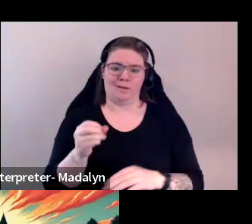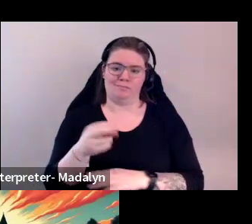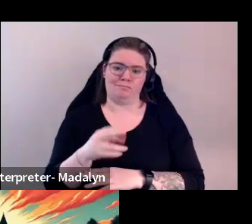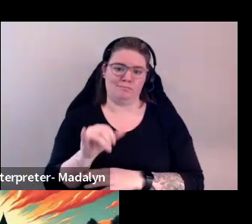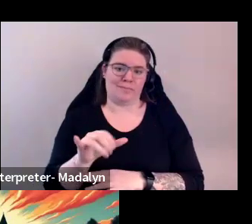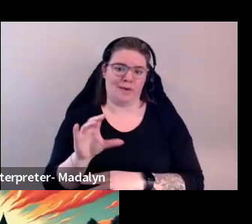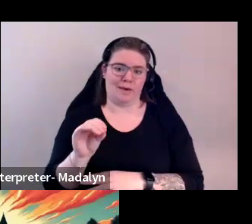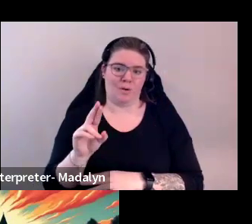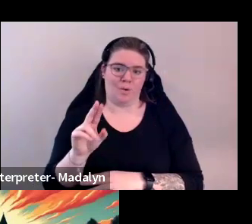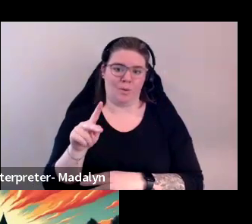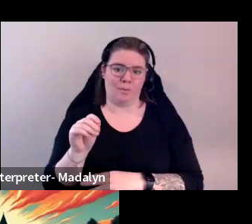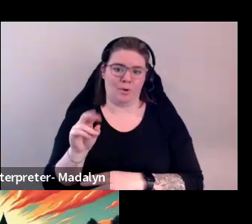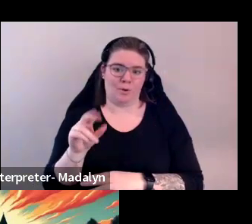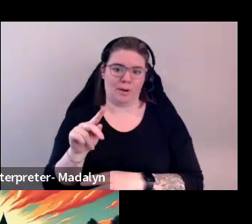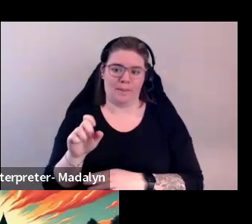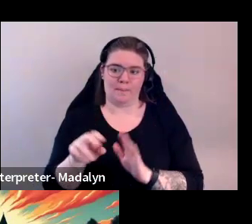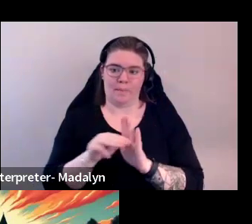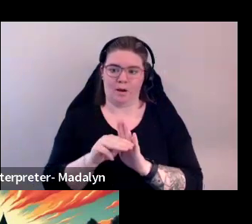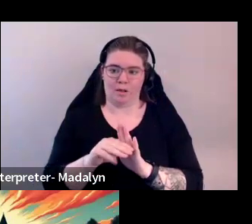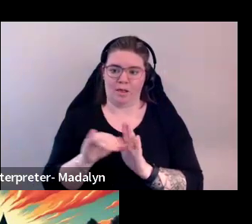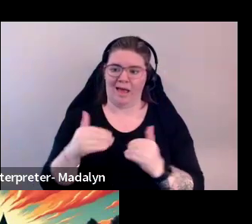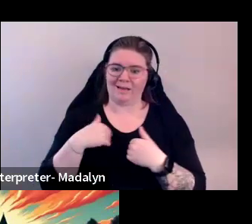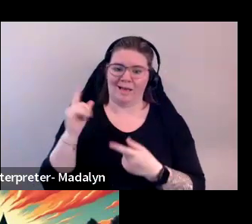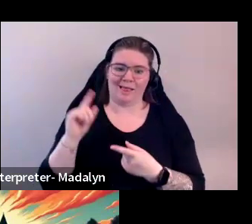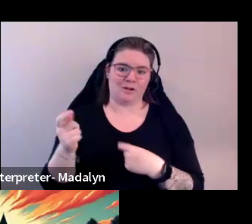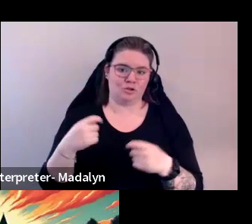Don Posh: because co-ops have less turnover, and